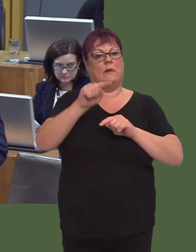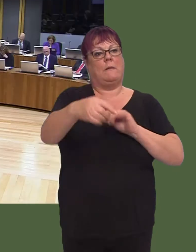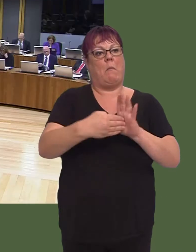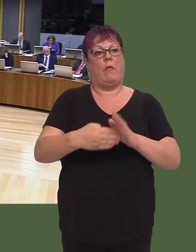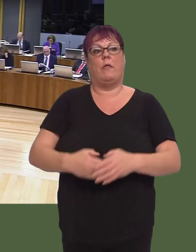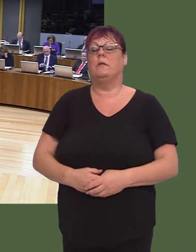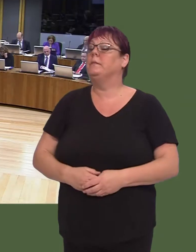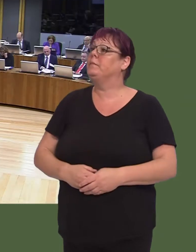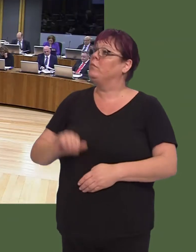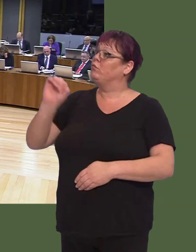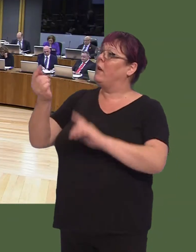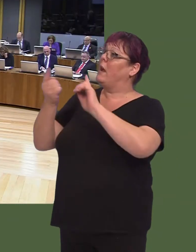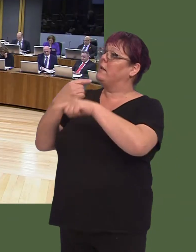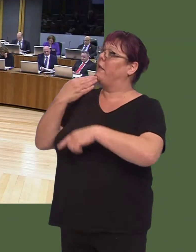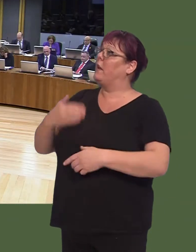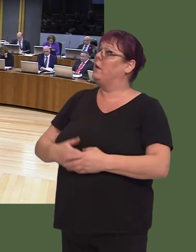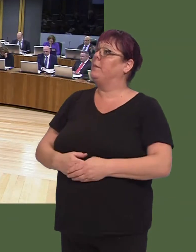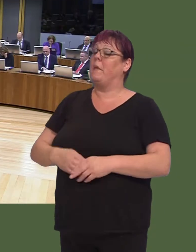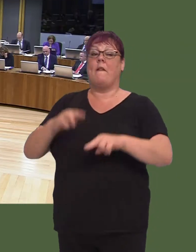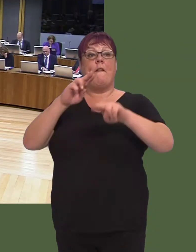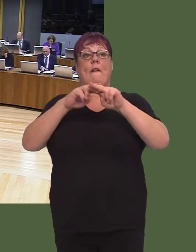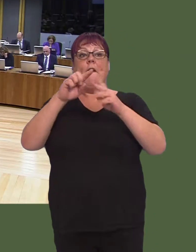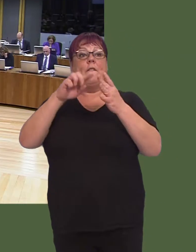Mandy Jones AM: Thank you for that answer, First Minister.